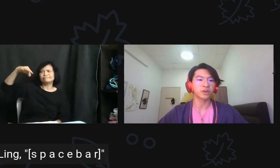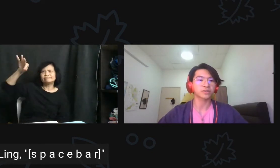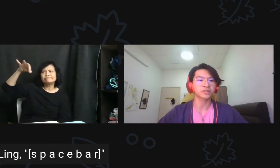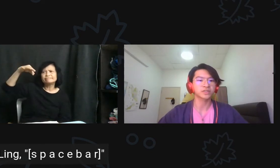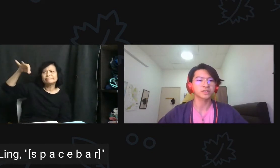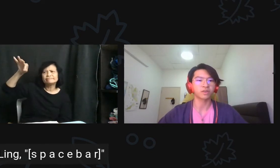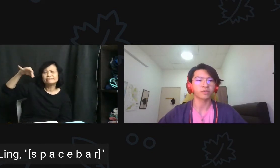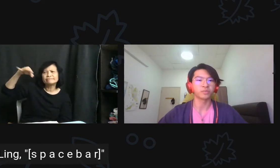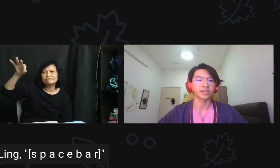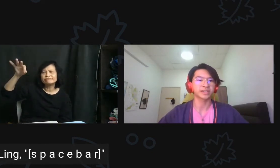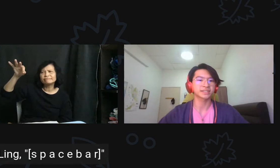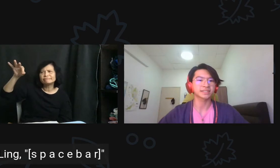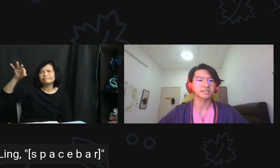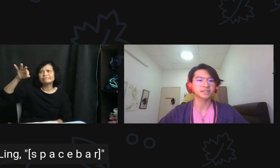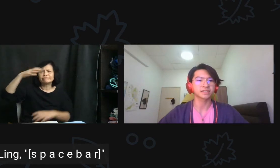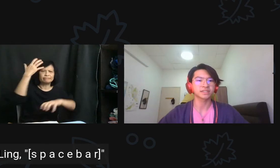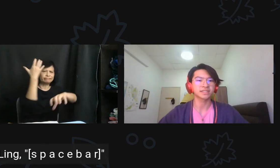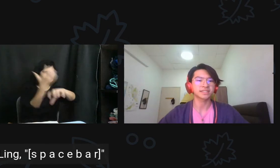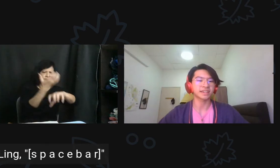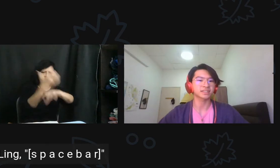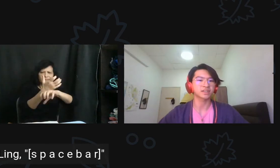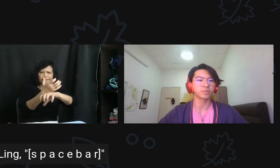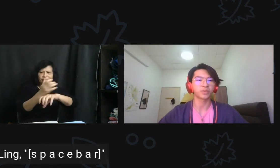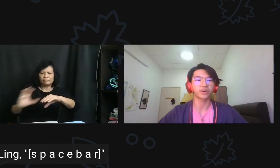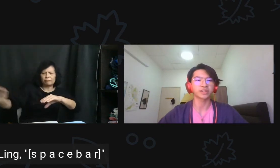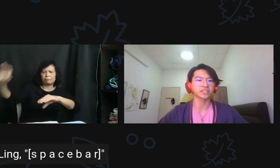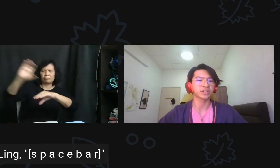Blocks of bricks stacked upon each